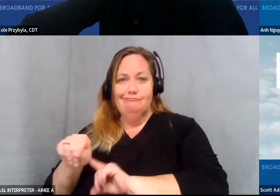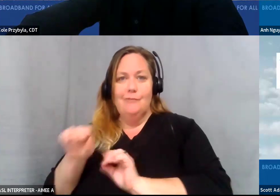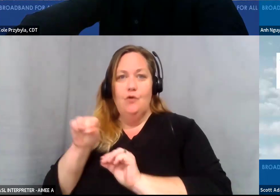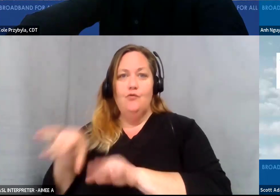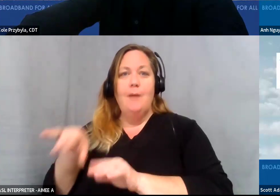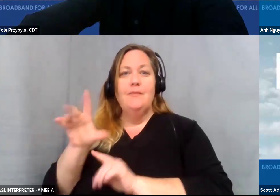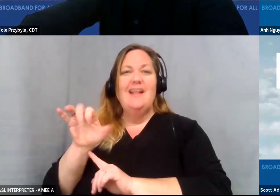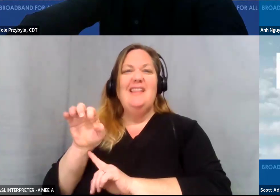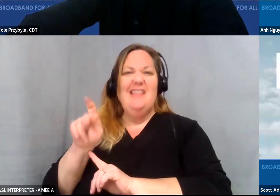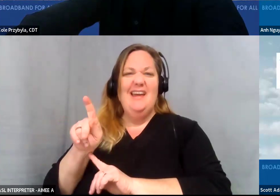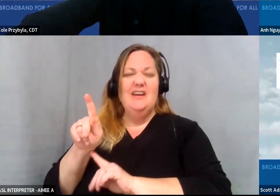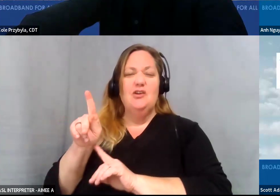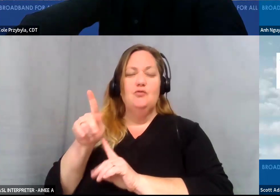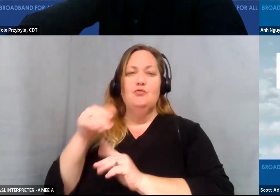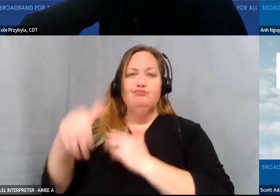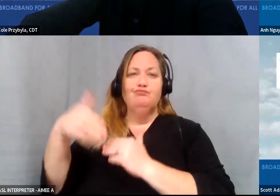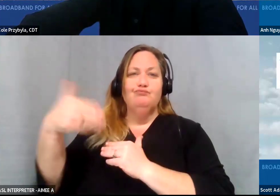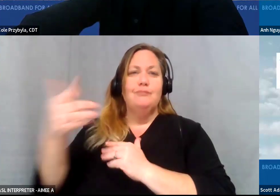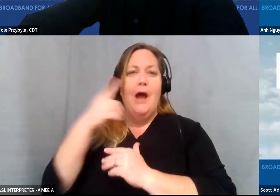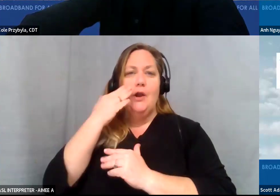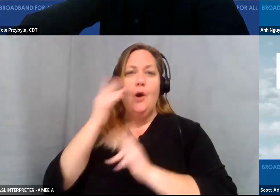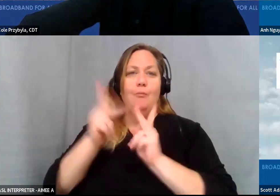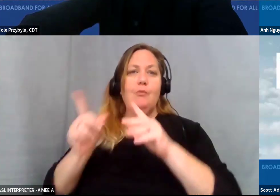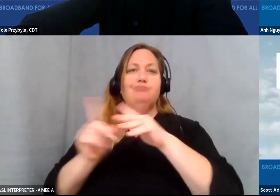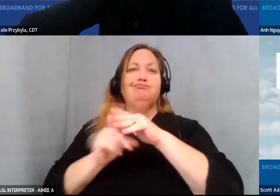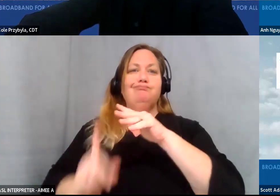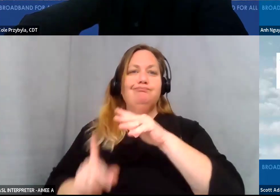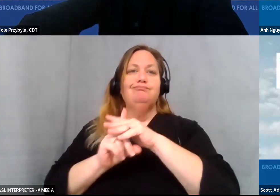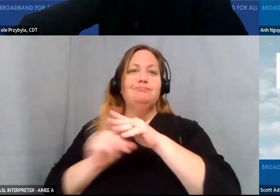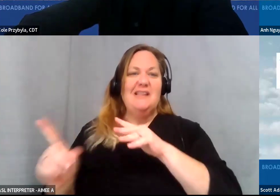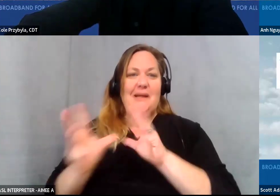because I know some folks hop in and out of the meeting, so we usually remediate